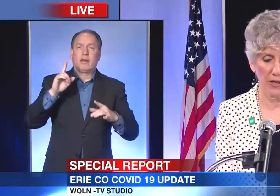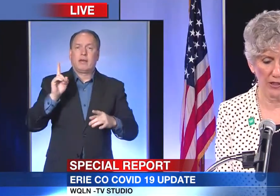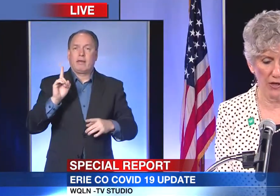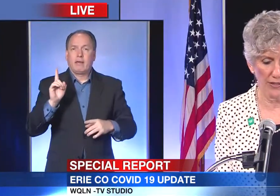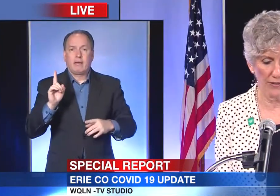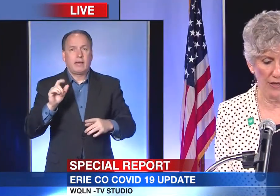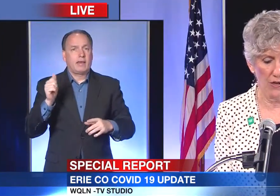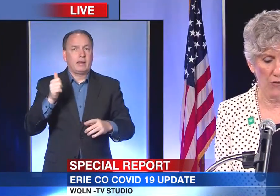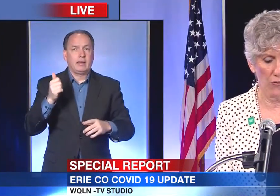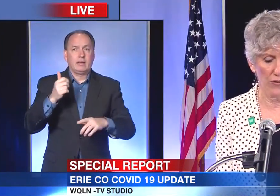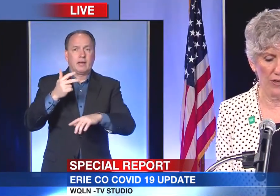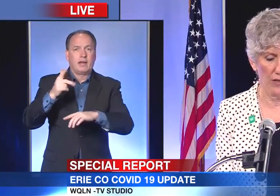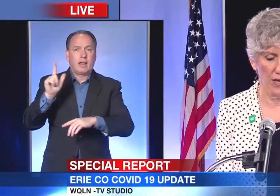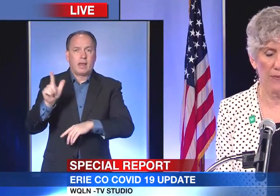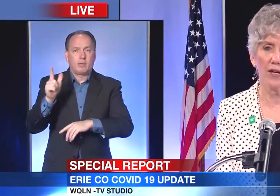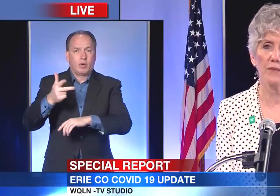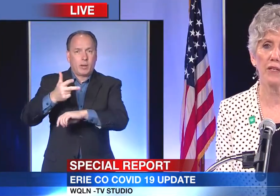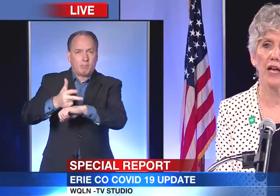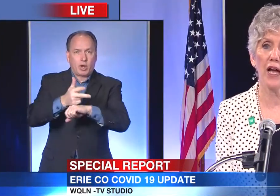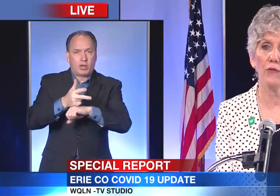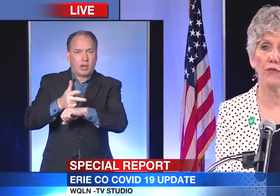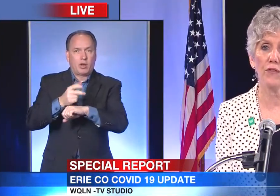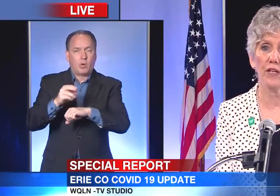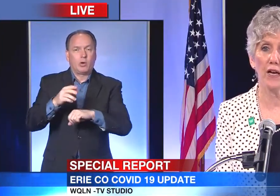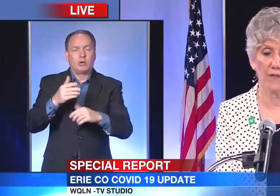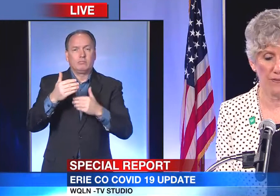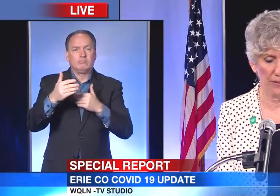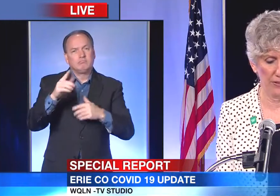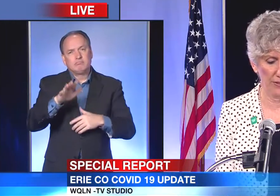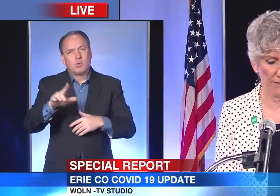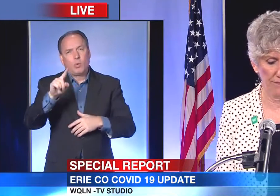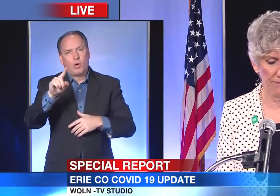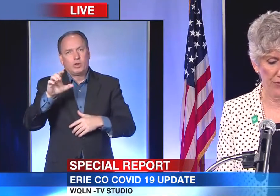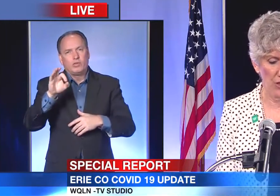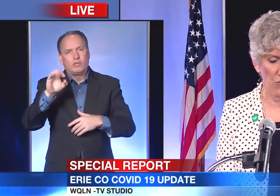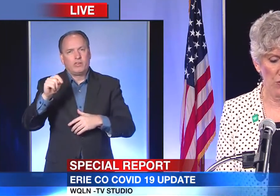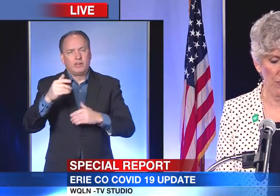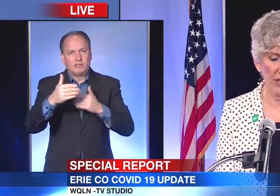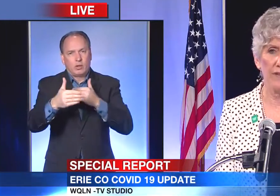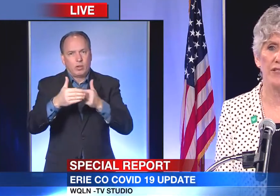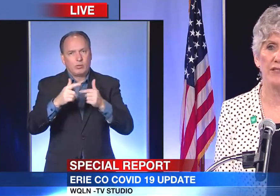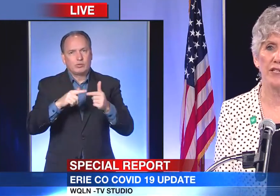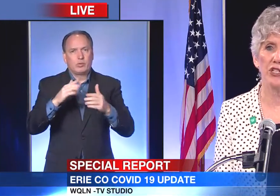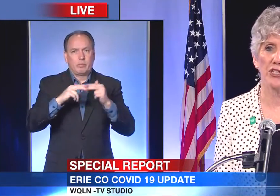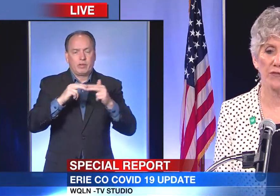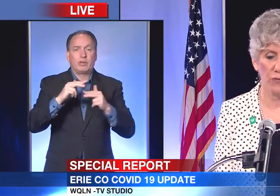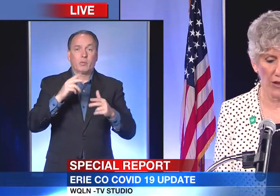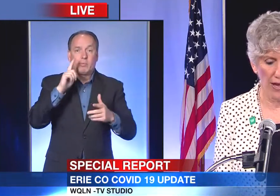NETWORKS TO BE ACCESSED FROM ANYWHERE IN A LIBRARY PARKING LOT OR WITHIN APPROXIMATELY 100